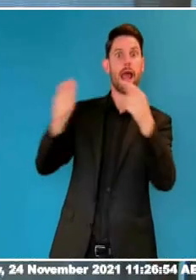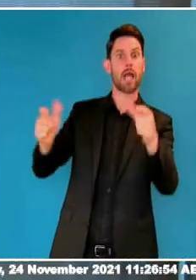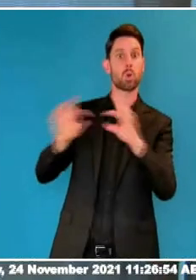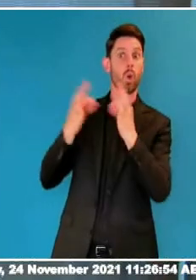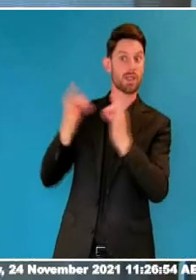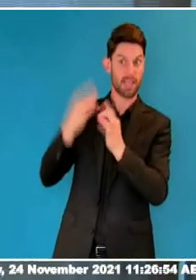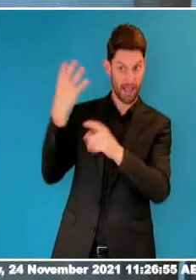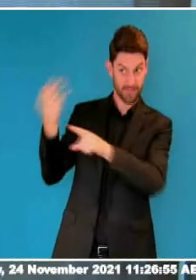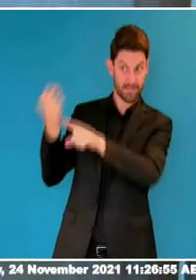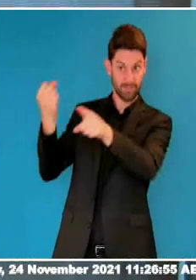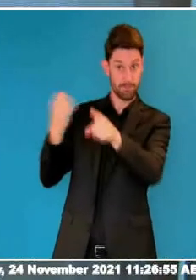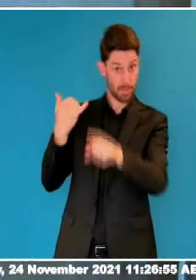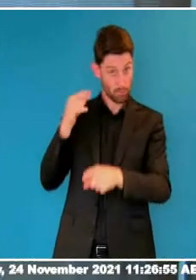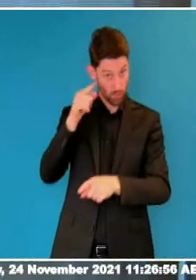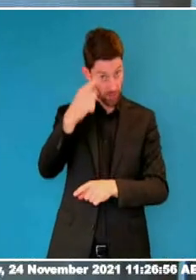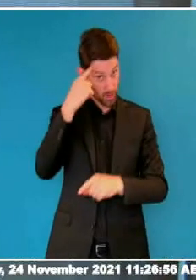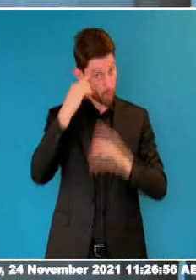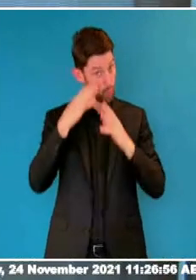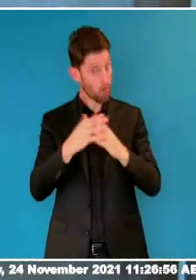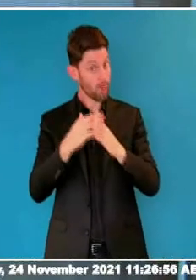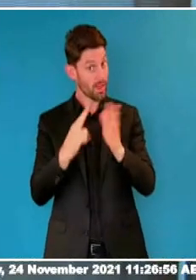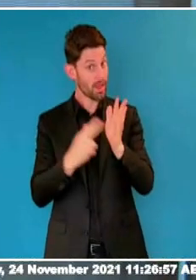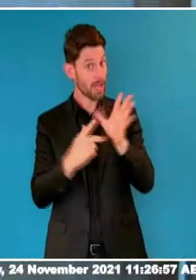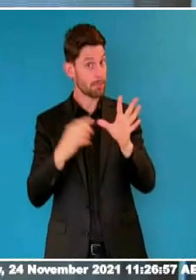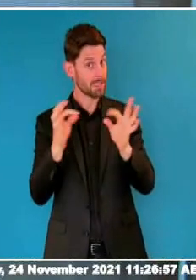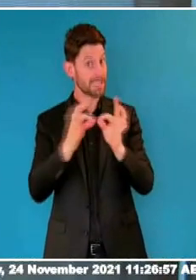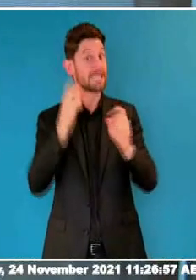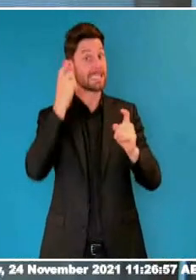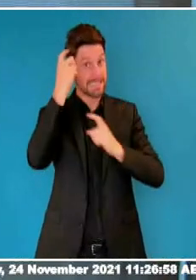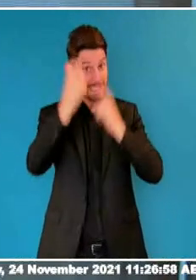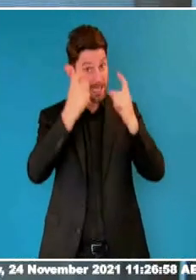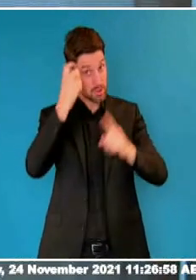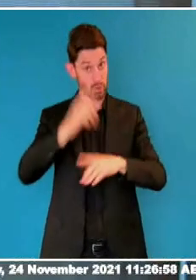might be some merit in at least considering whether that is a worthwhile initiative?